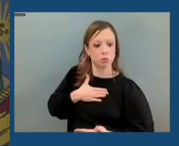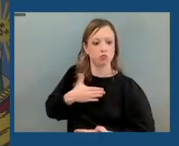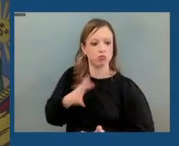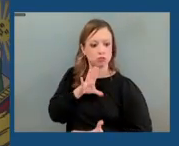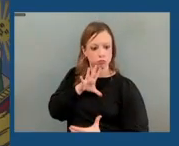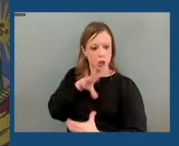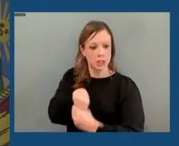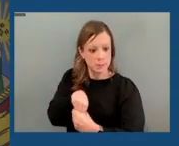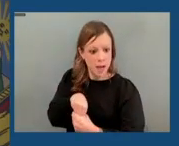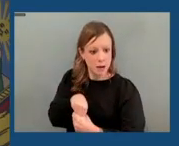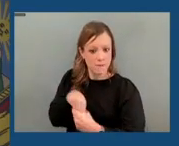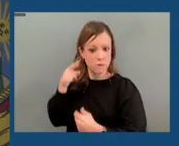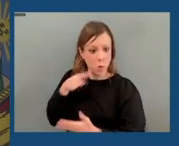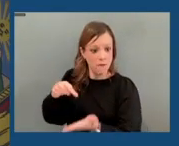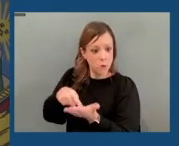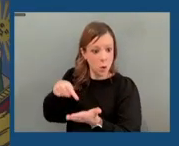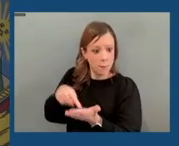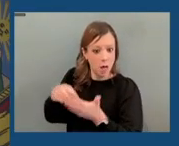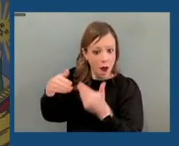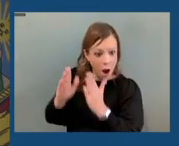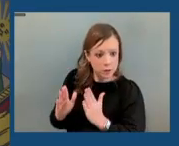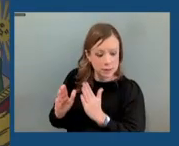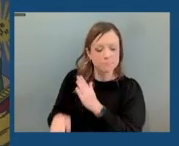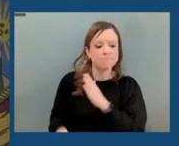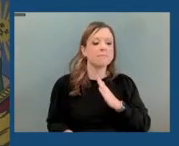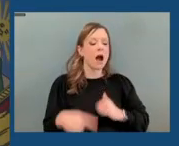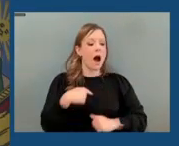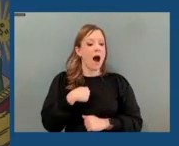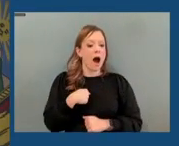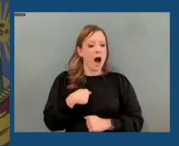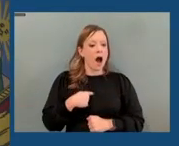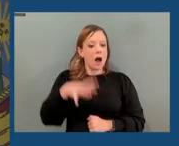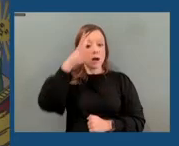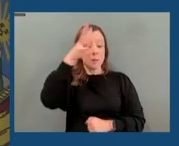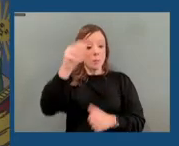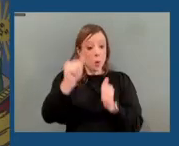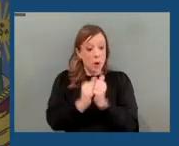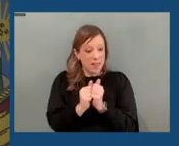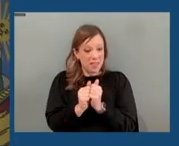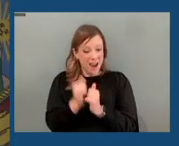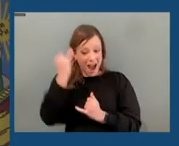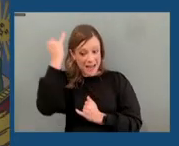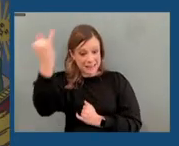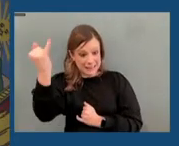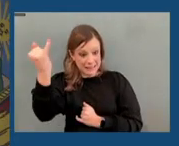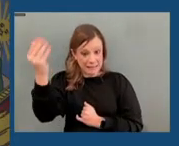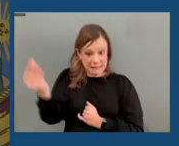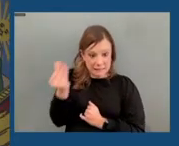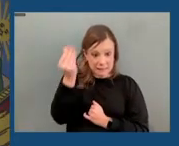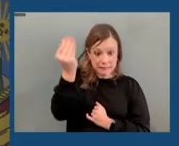well? What happens often when you come up with an idea? It's death by 1000 next. I mean, there's 1000 ways that people make an idea